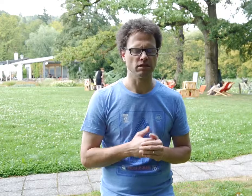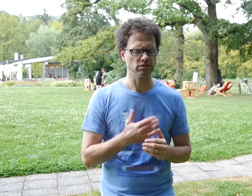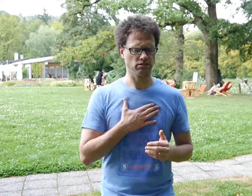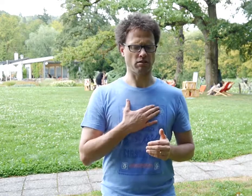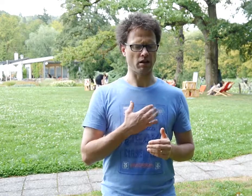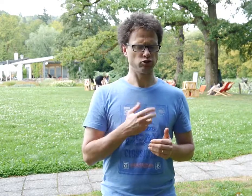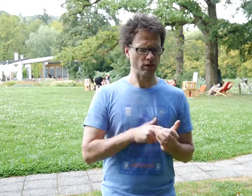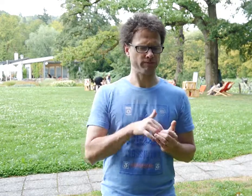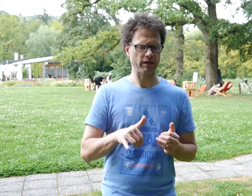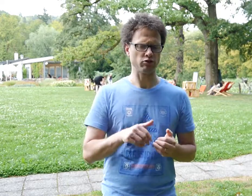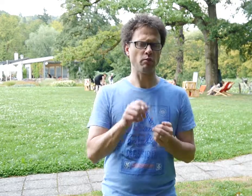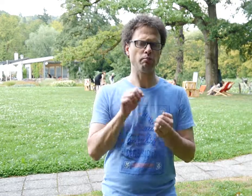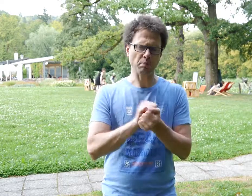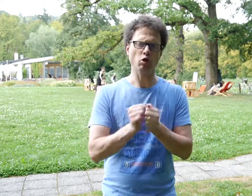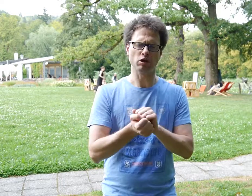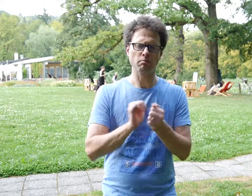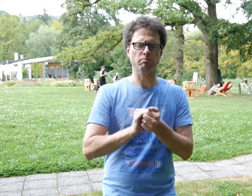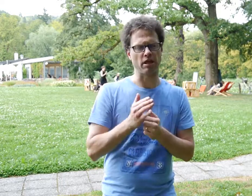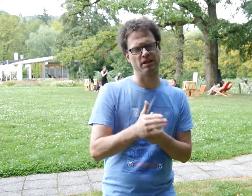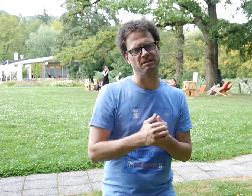Why do I insist on working in this profession?